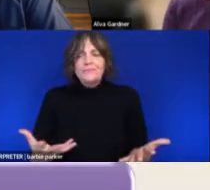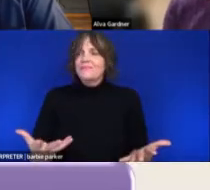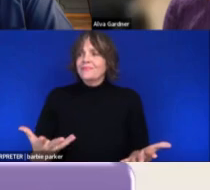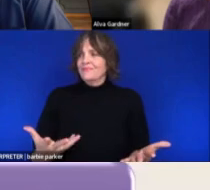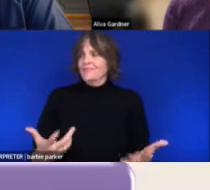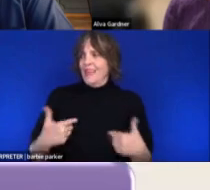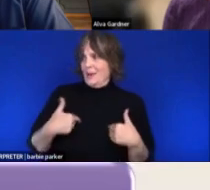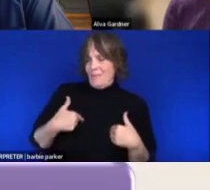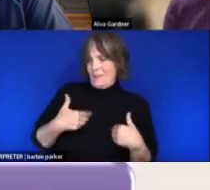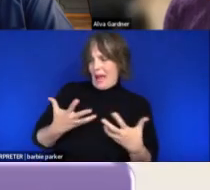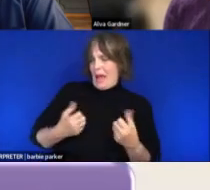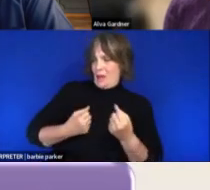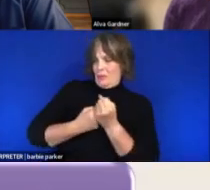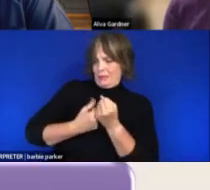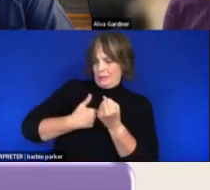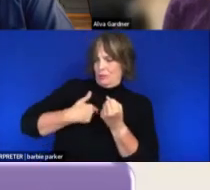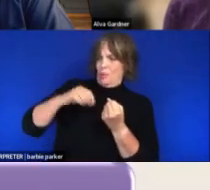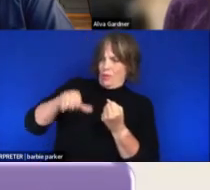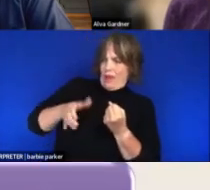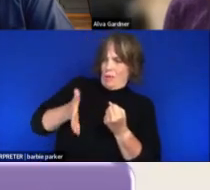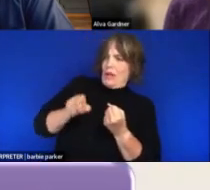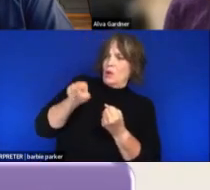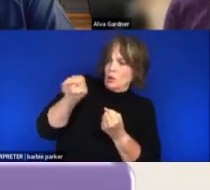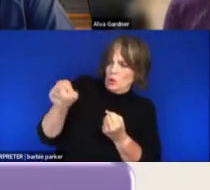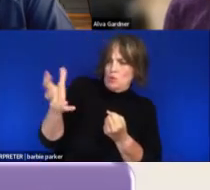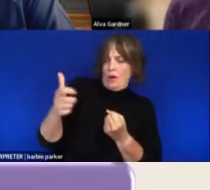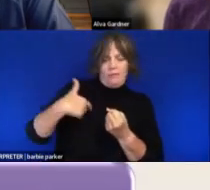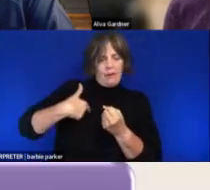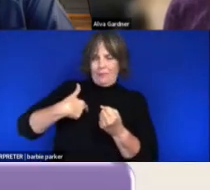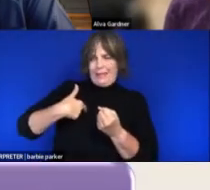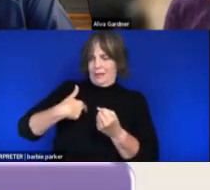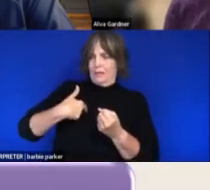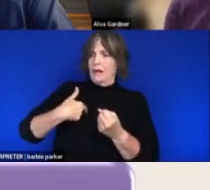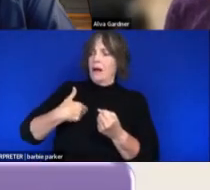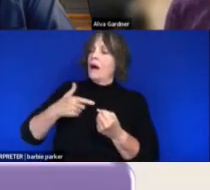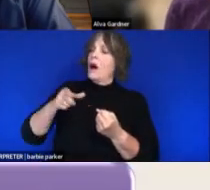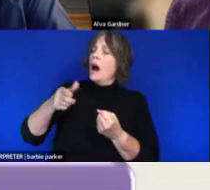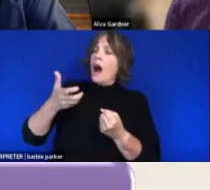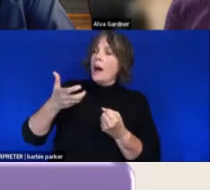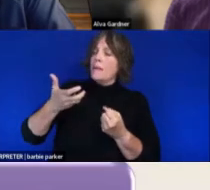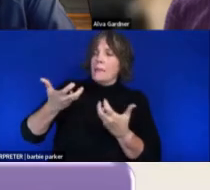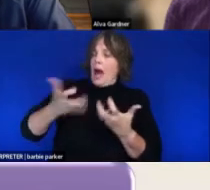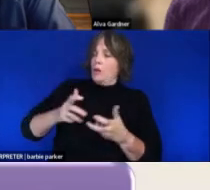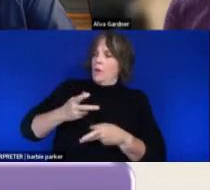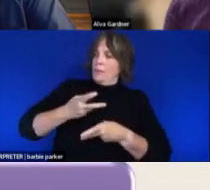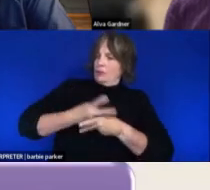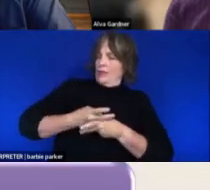be supported the way you want to be supported. I may not want to be treated the way you want to be treated, and vice versa. While it was full of good